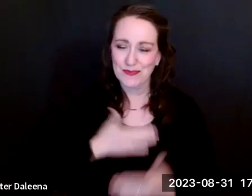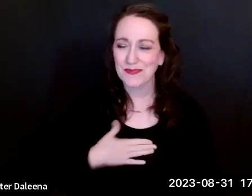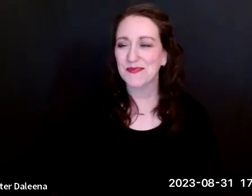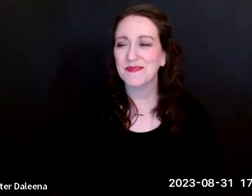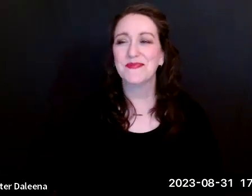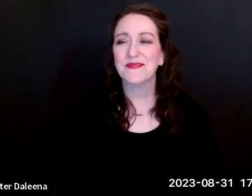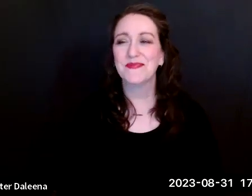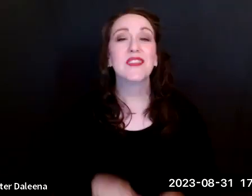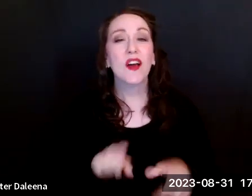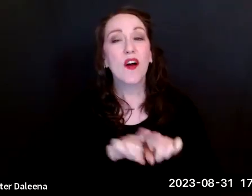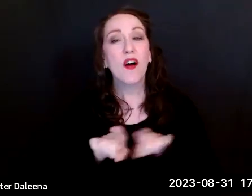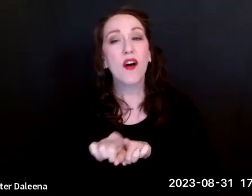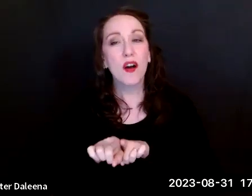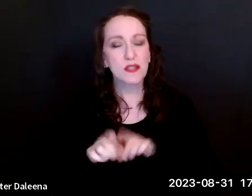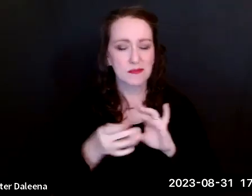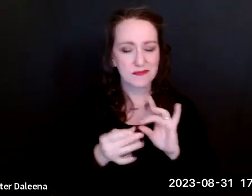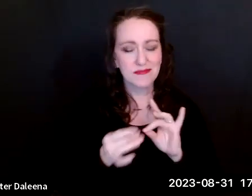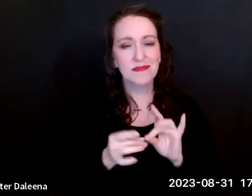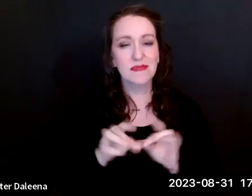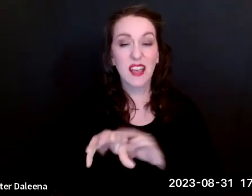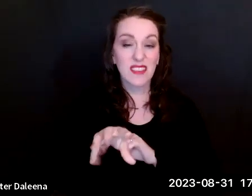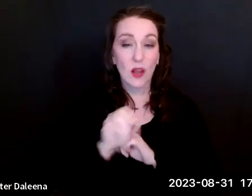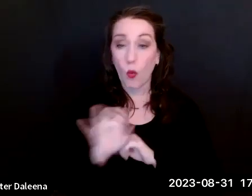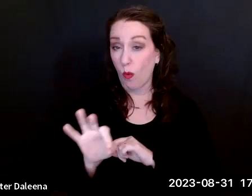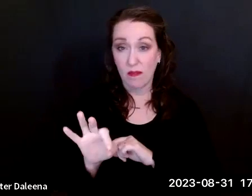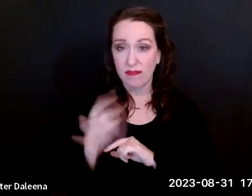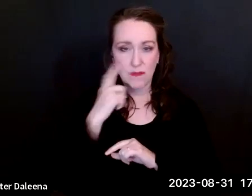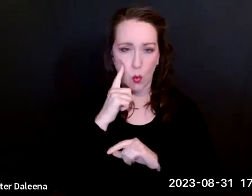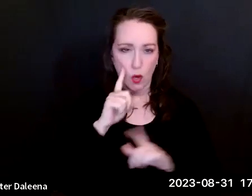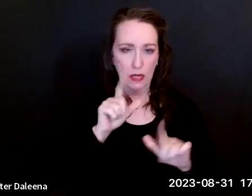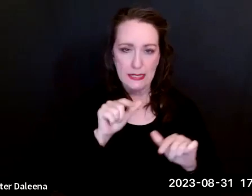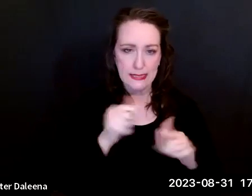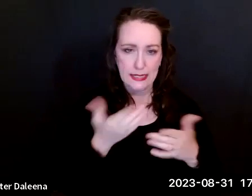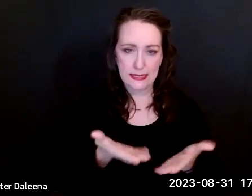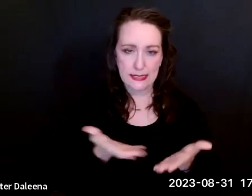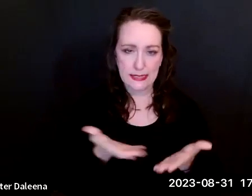also as I mentioned video is turned off for attendees by default if you need access